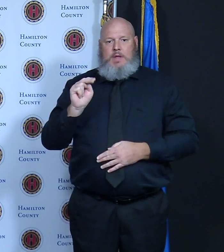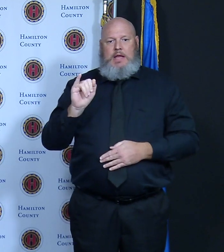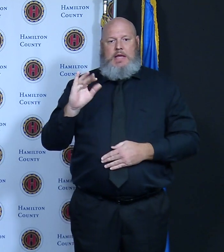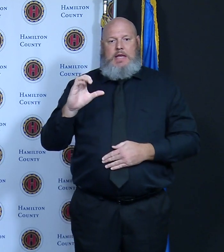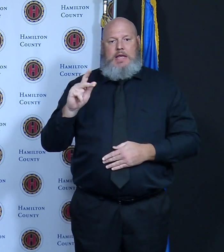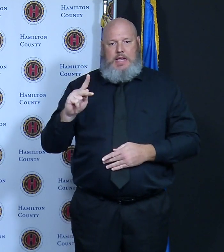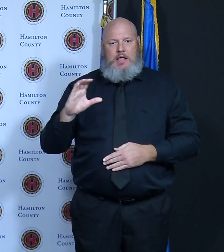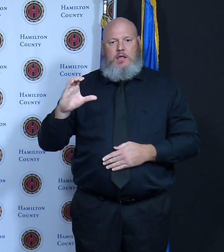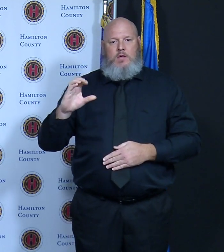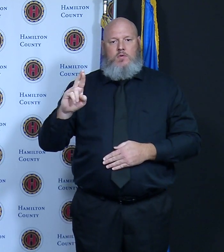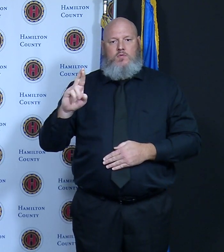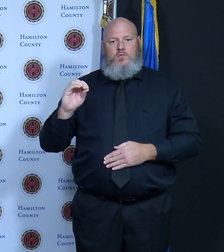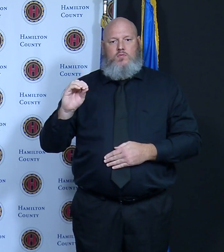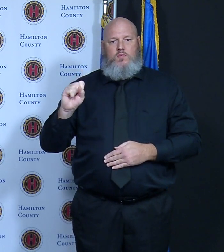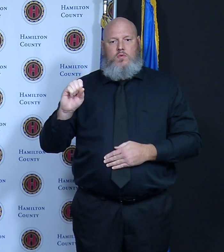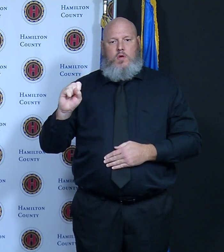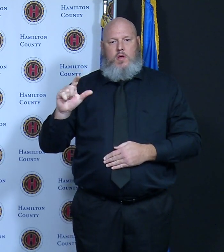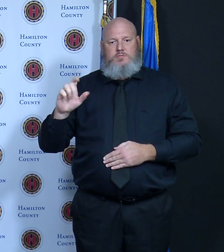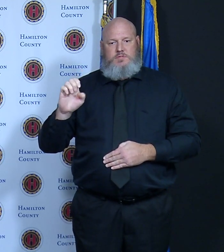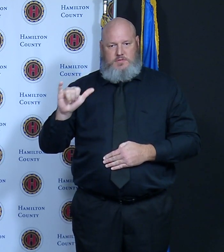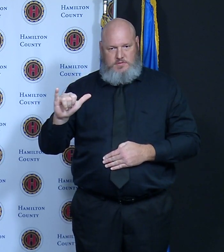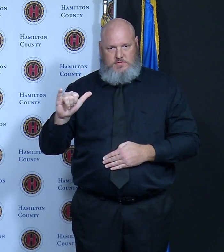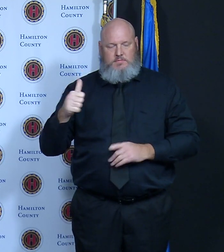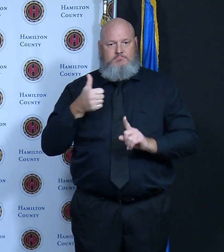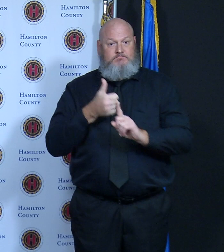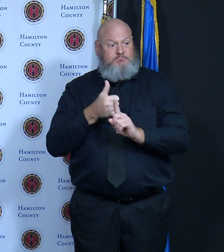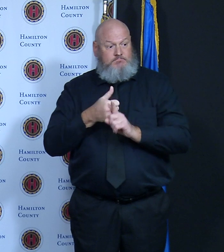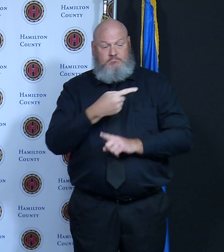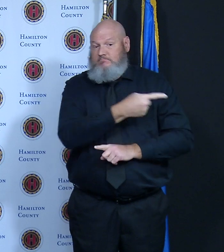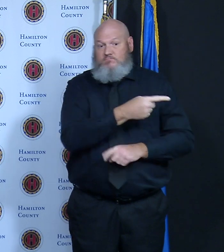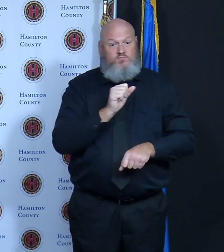time before I do that I do want to throw out a number I'm Nick I know you're